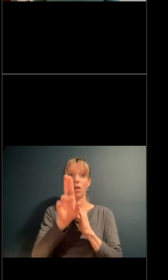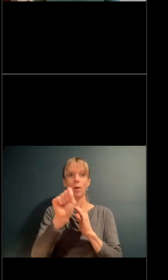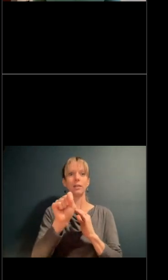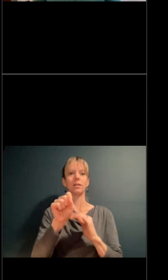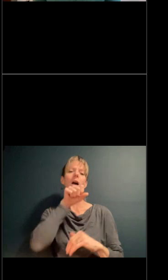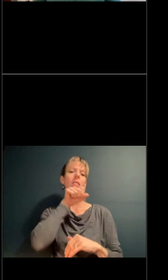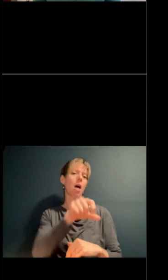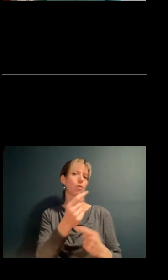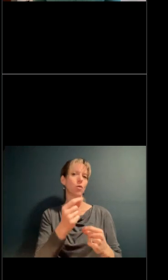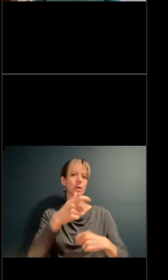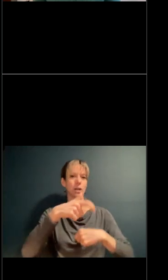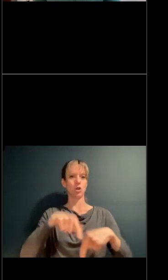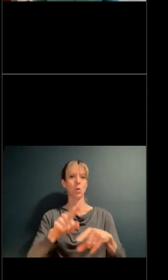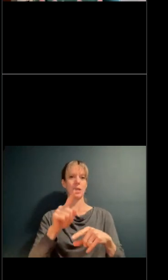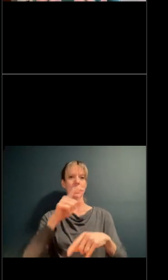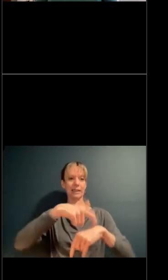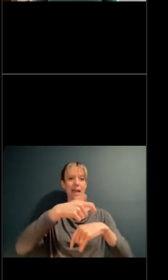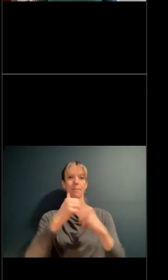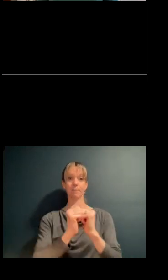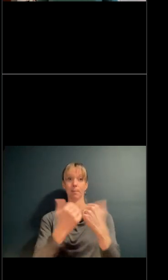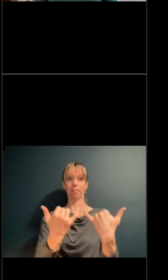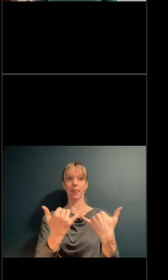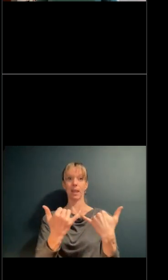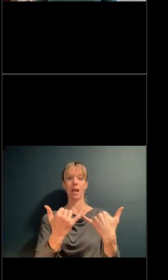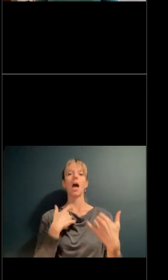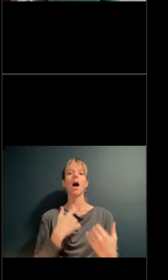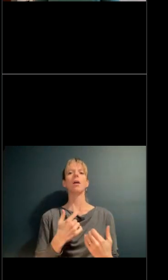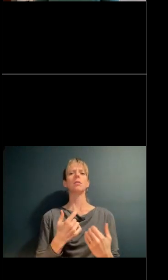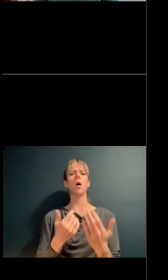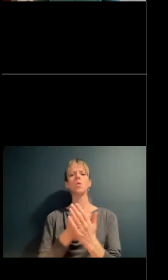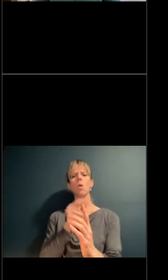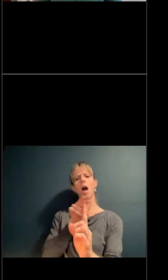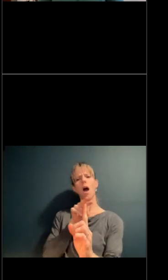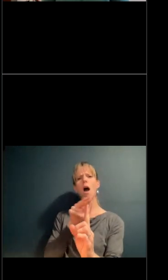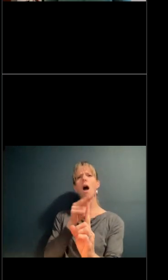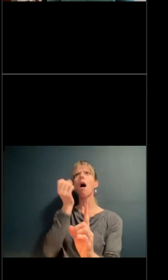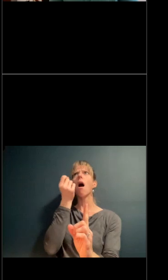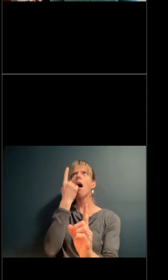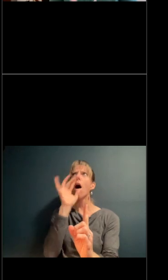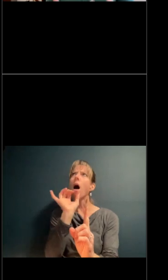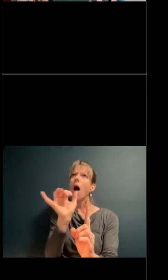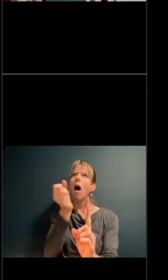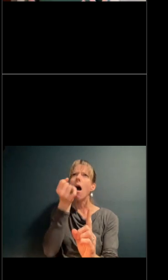time together is share some fresh insights about what it might mean to be a community